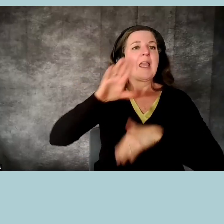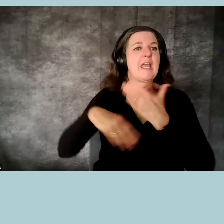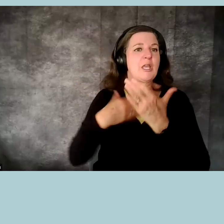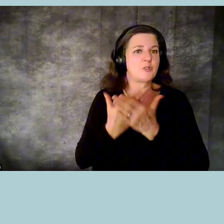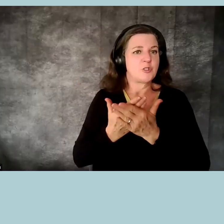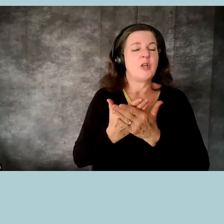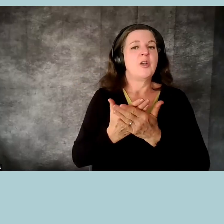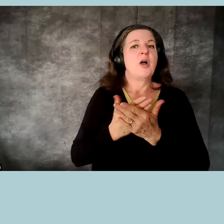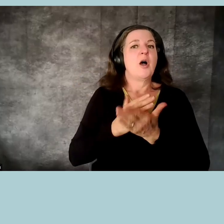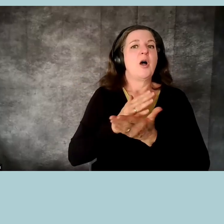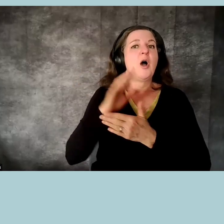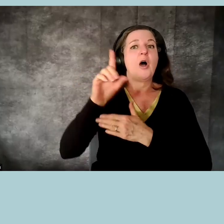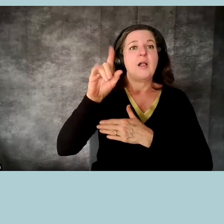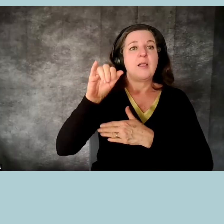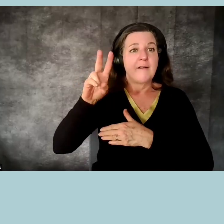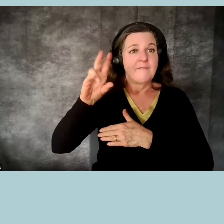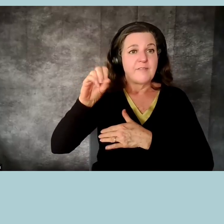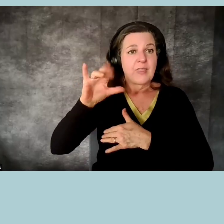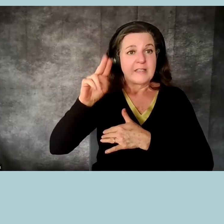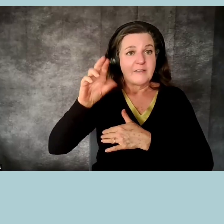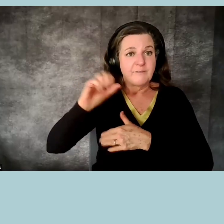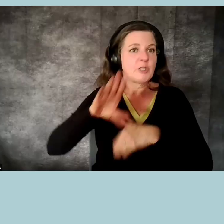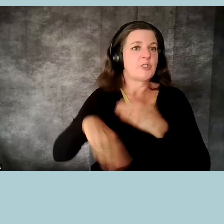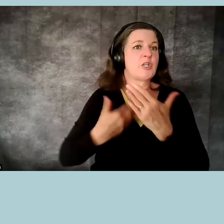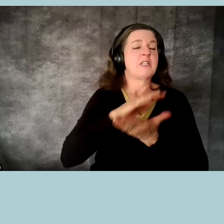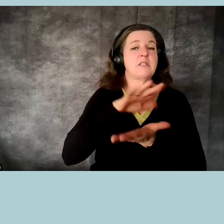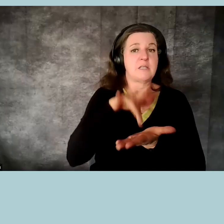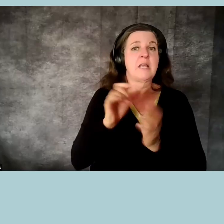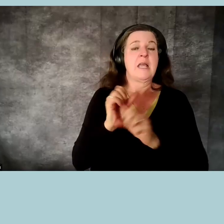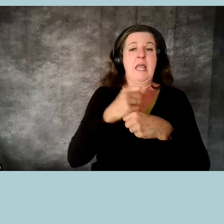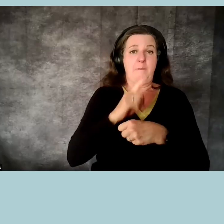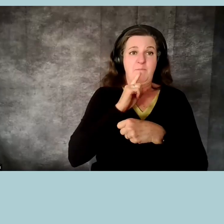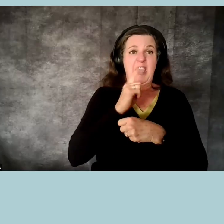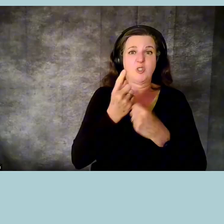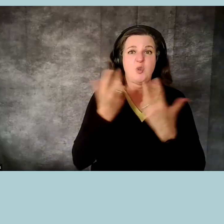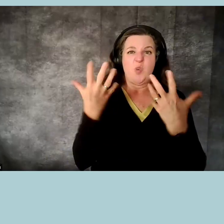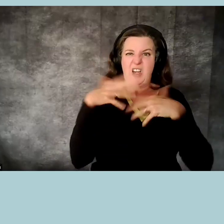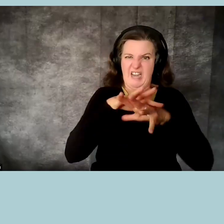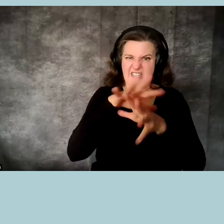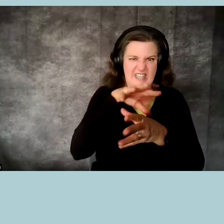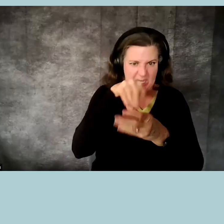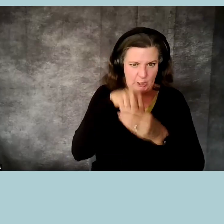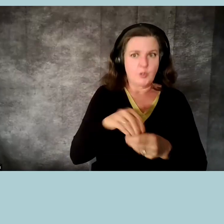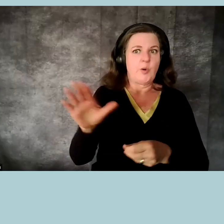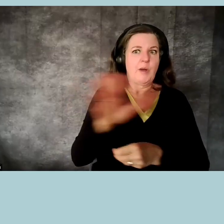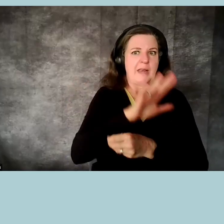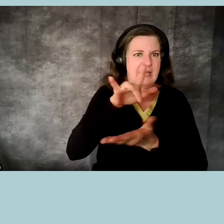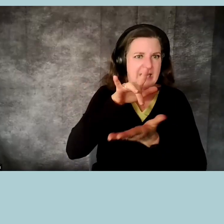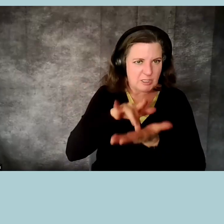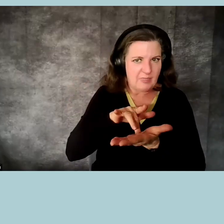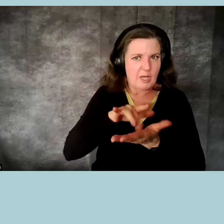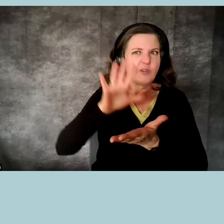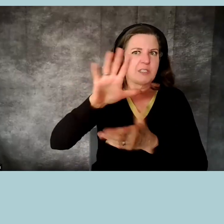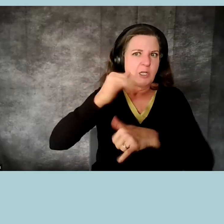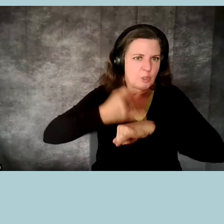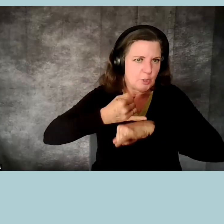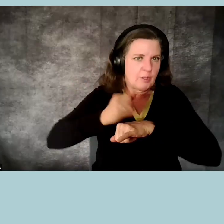really help people understand this and integrate it into their institute and centers work so you know we'll have a highlighted topic that shows what we're interested